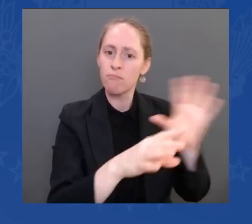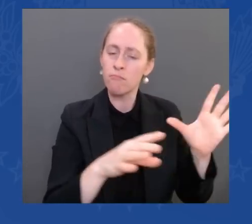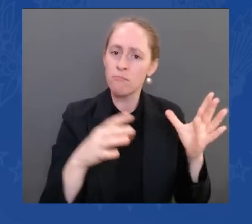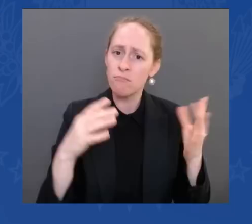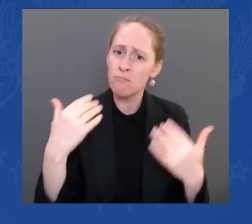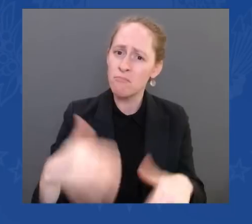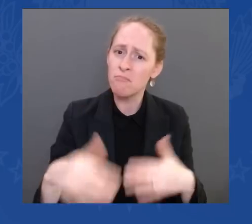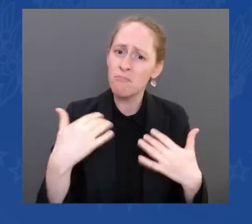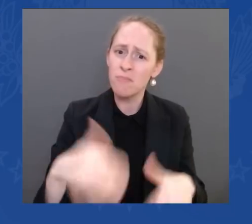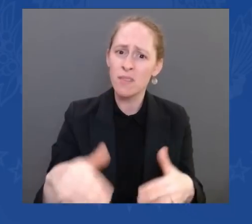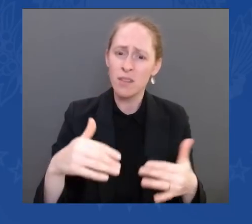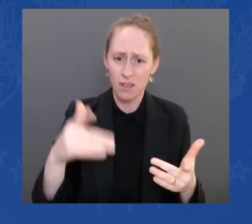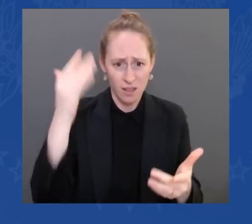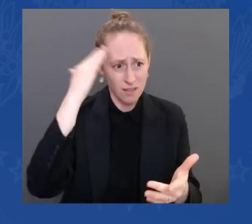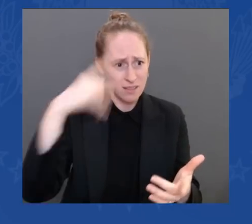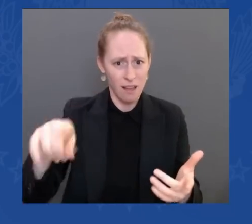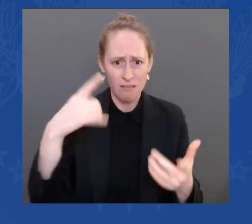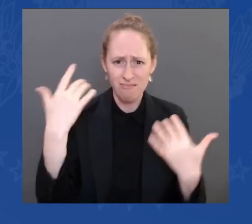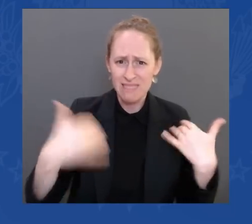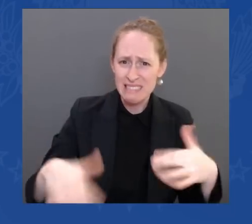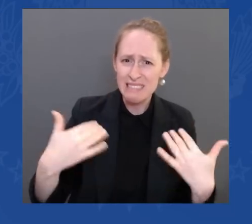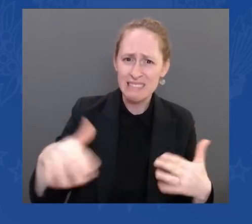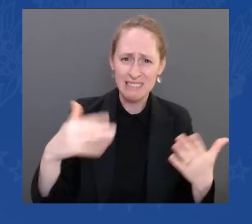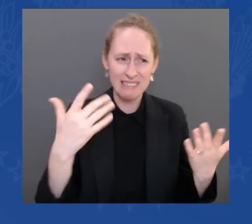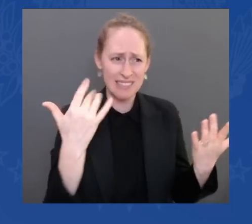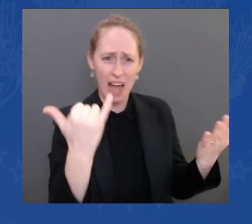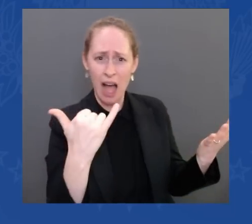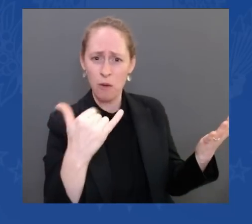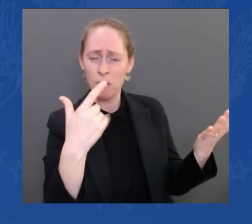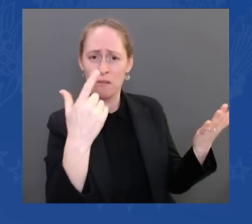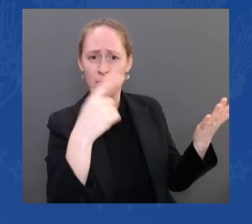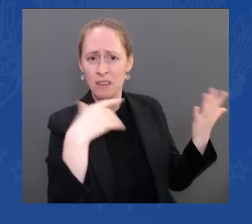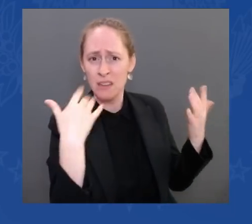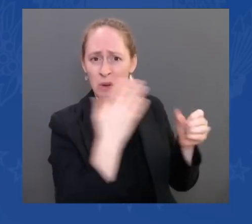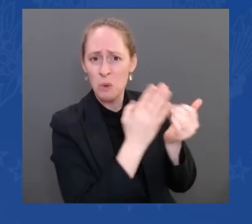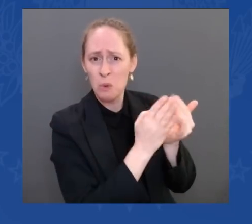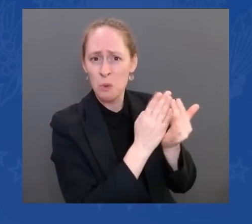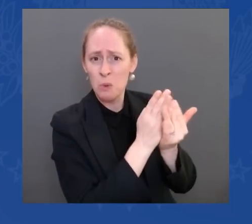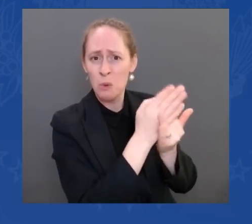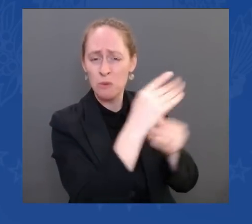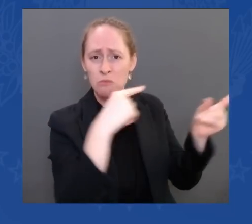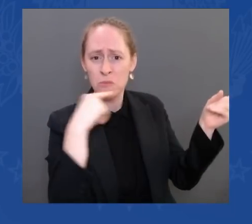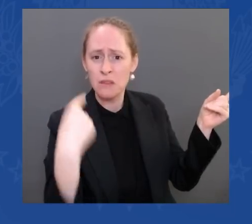Those Javelins I saw -- there's 10 for every tank that there is in Ukraine right now.